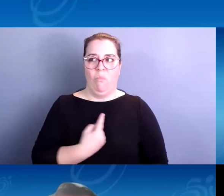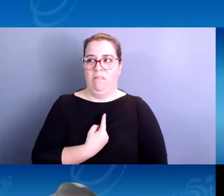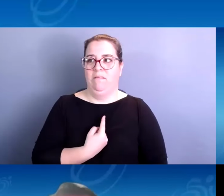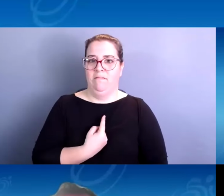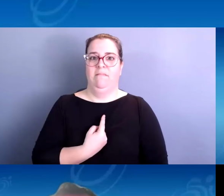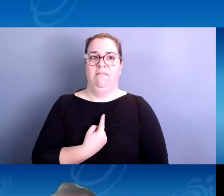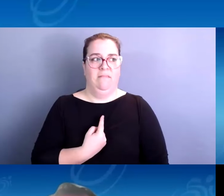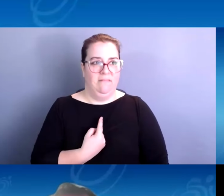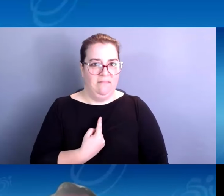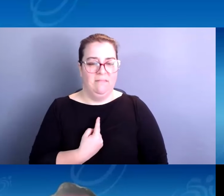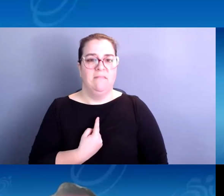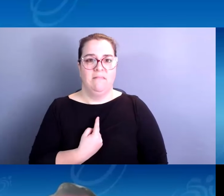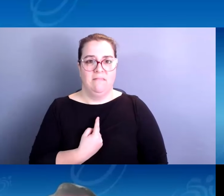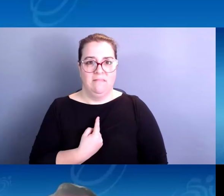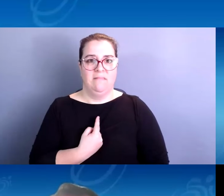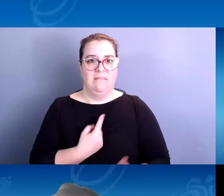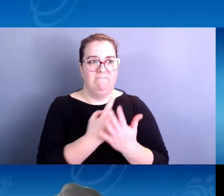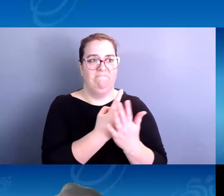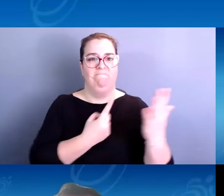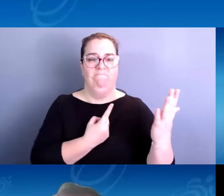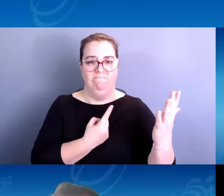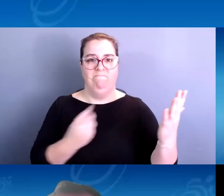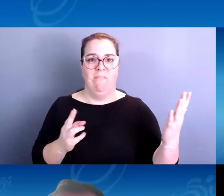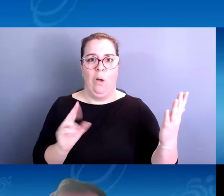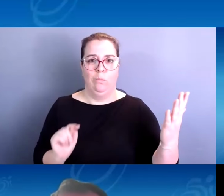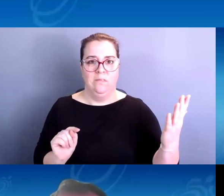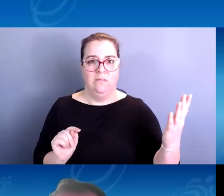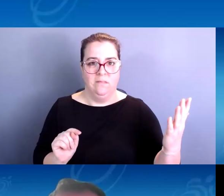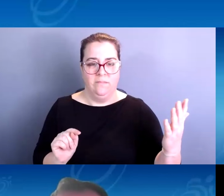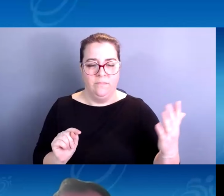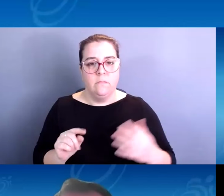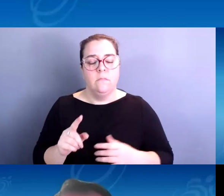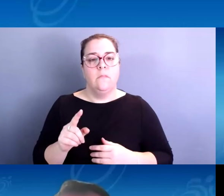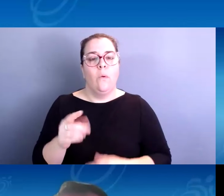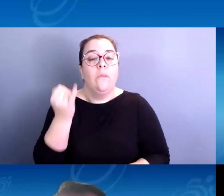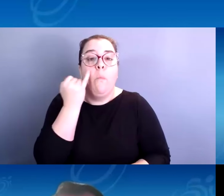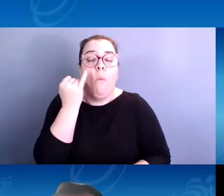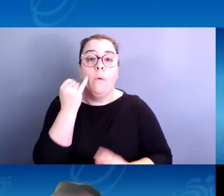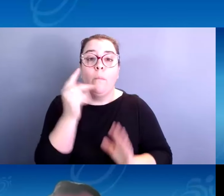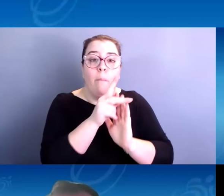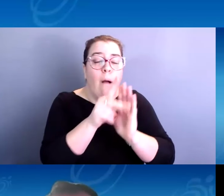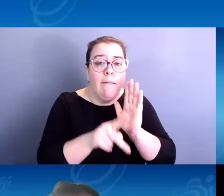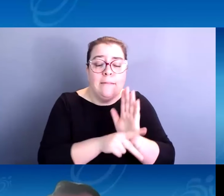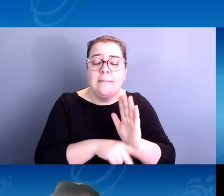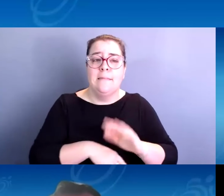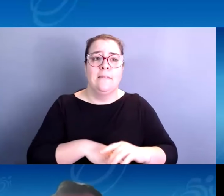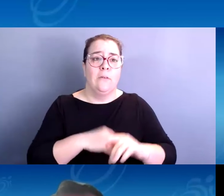We don't build infrastructure or processes or policies that include everyone. We in most cases, and I'd say this is changing